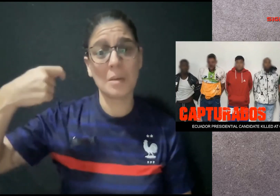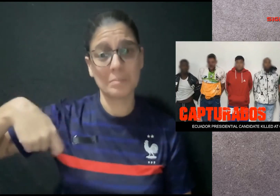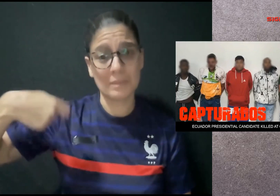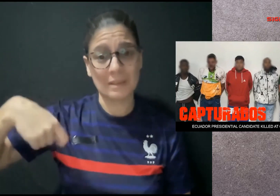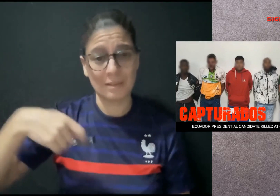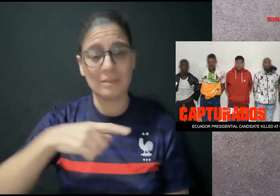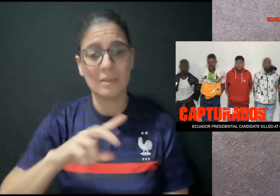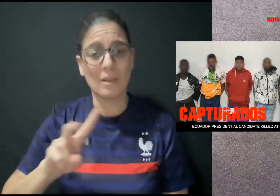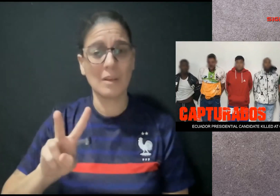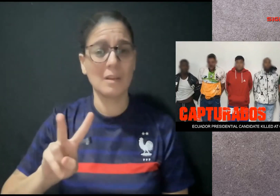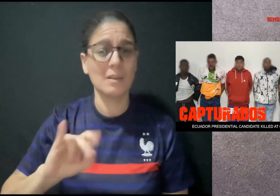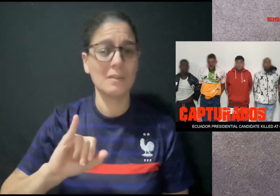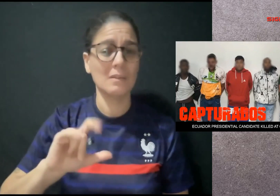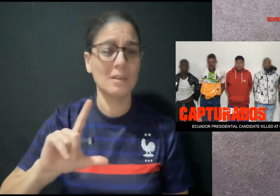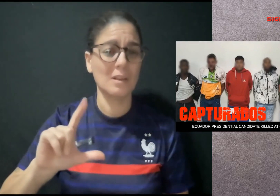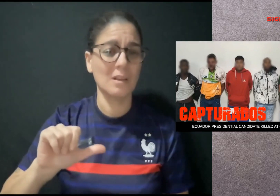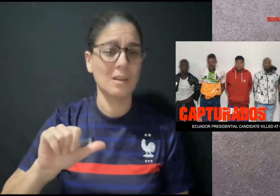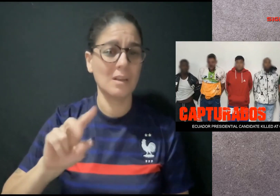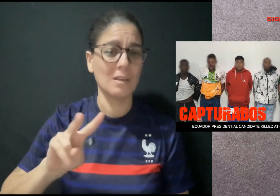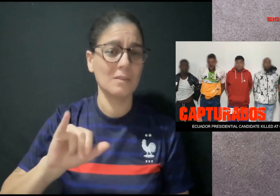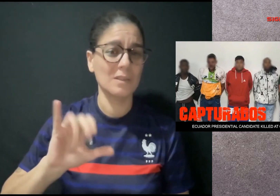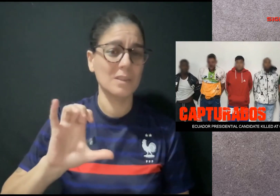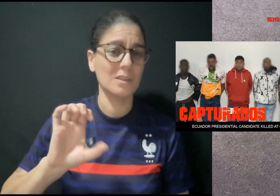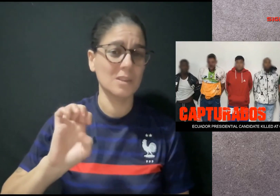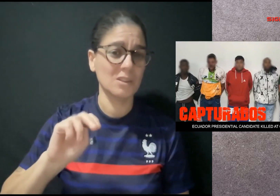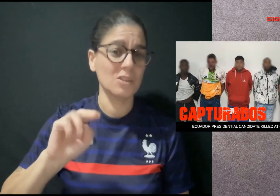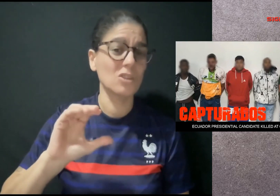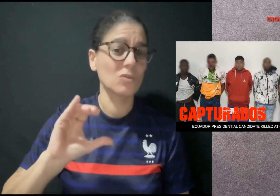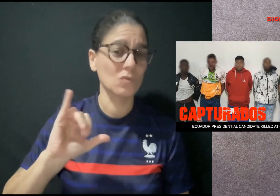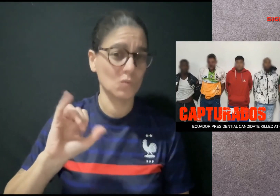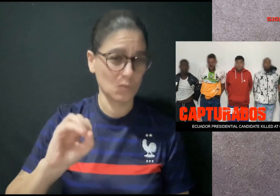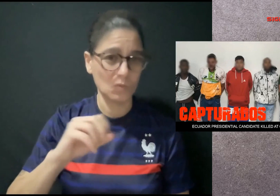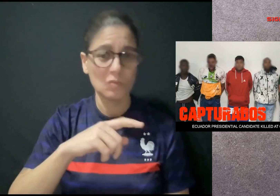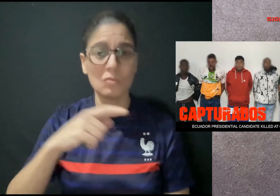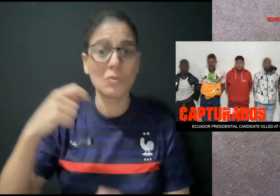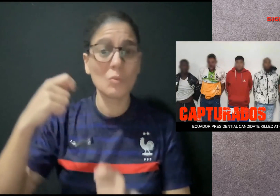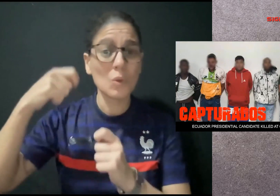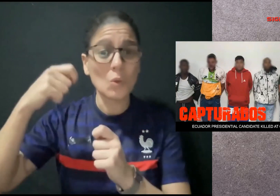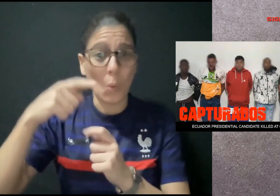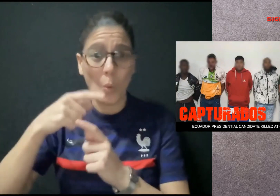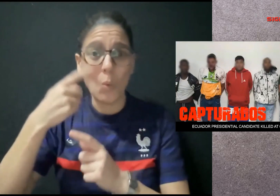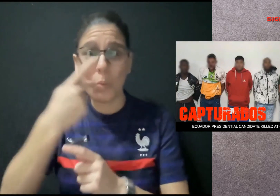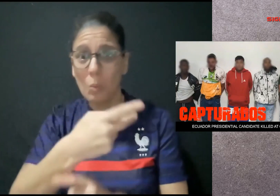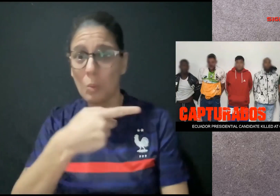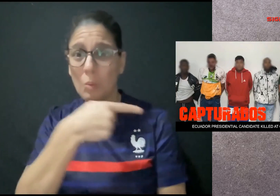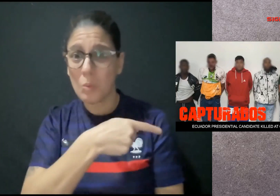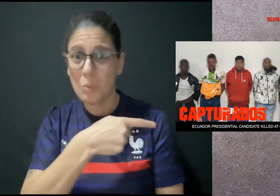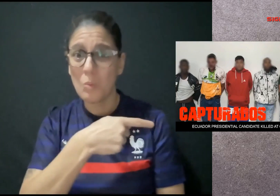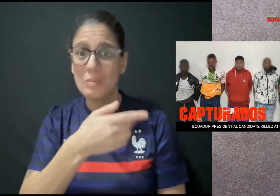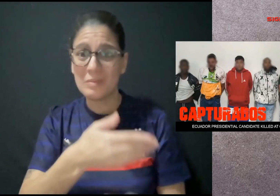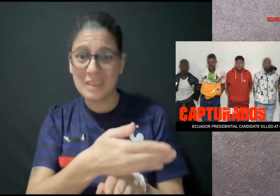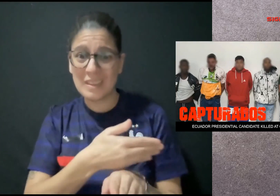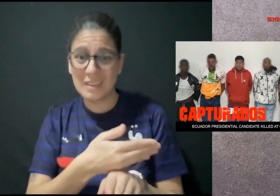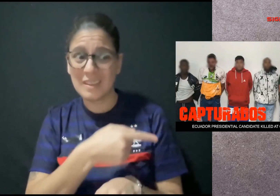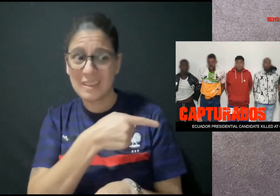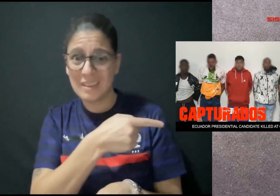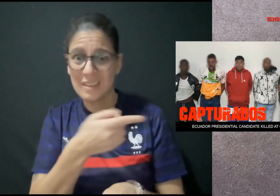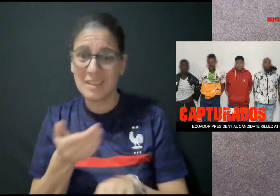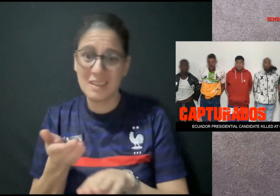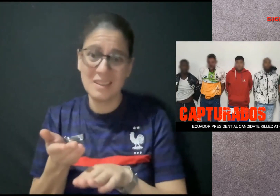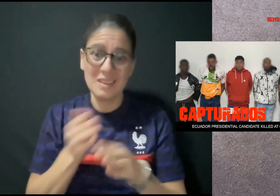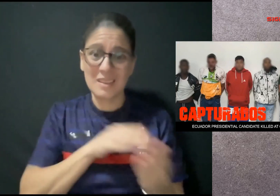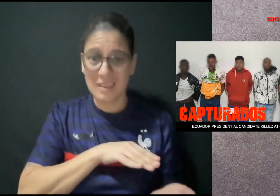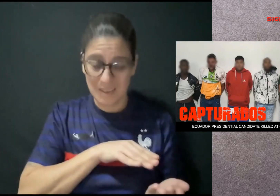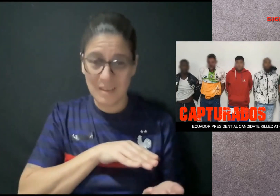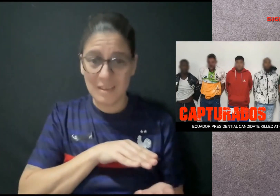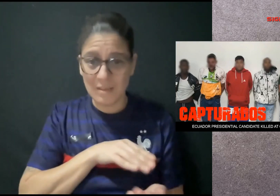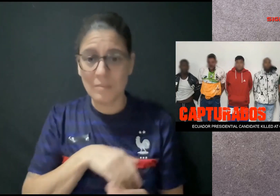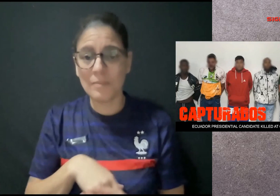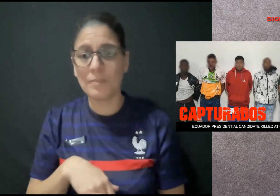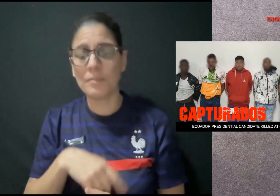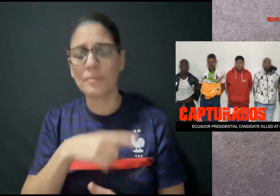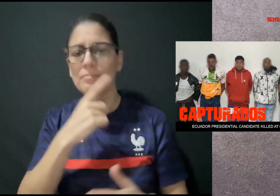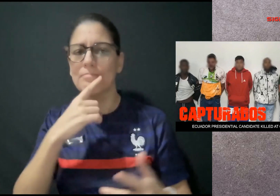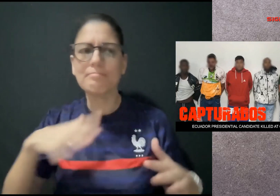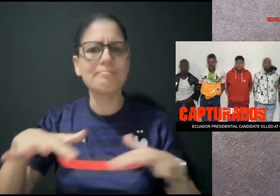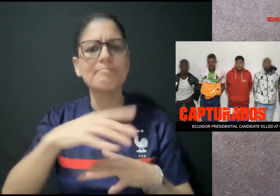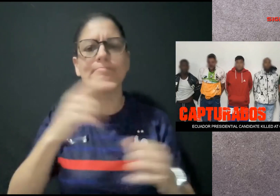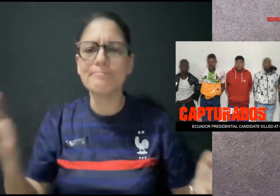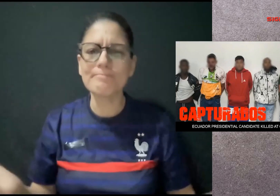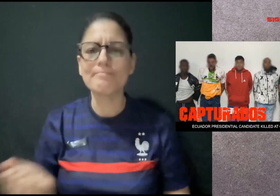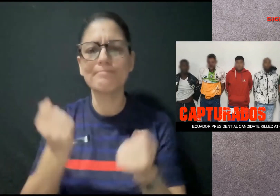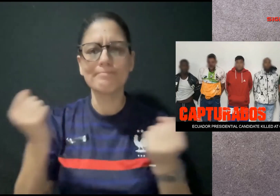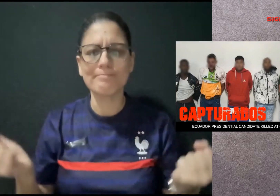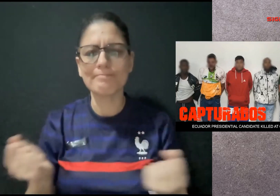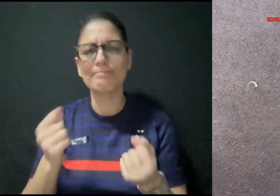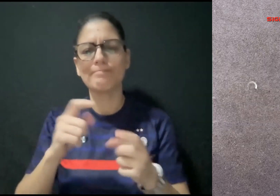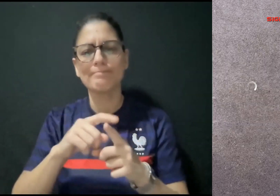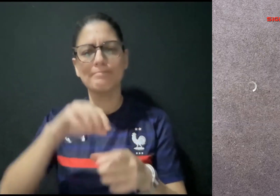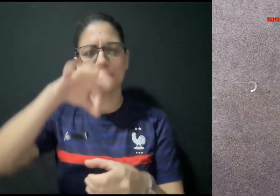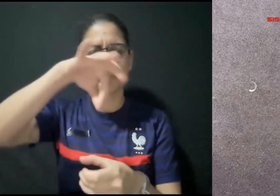Fernando Villavicencio this is video of Villavicencio just moments before he was killed at a campaign